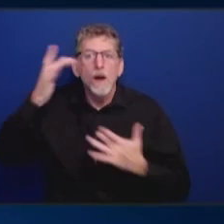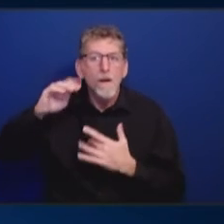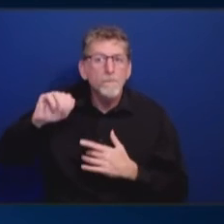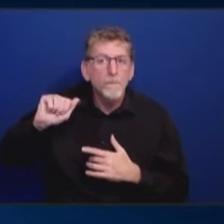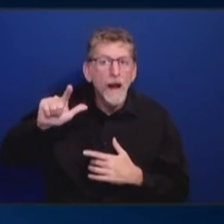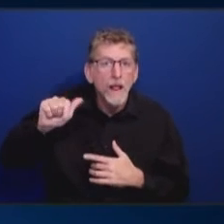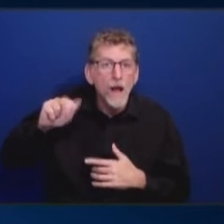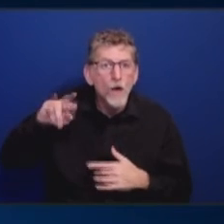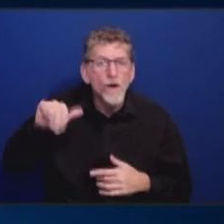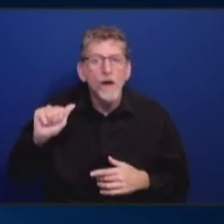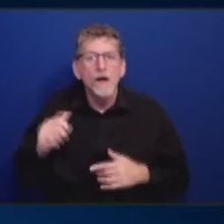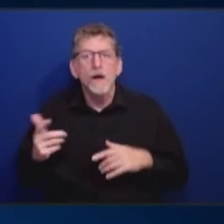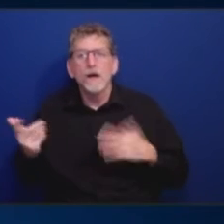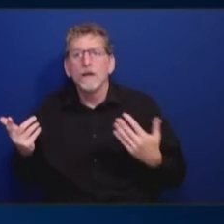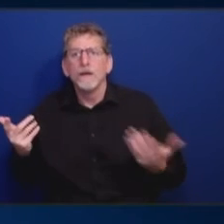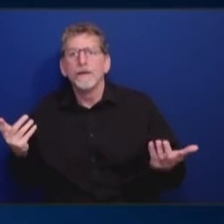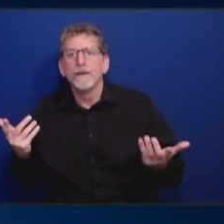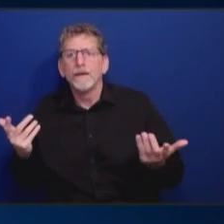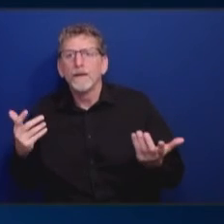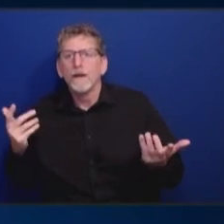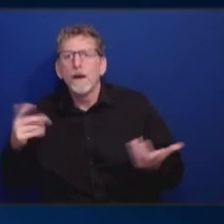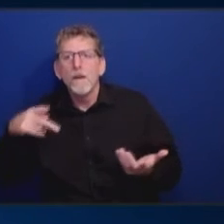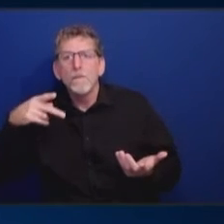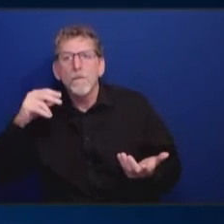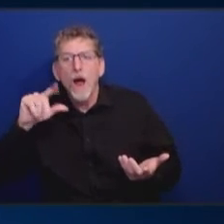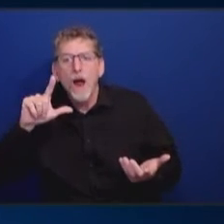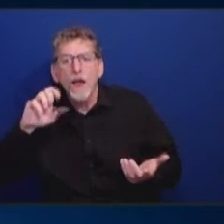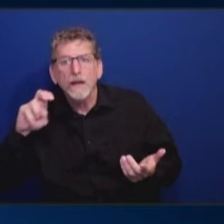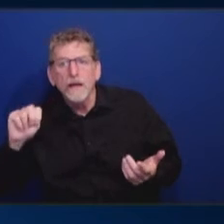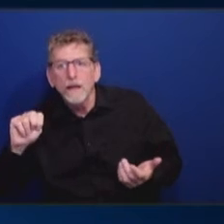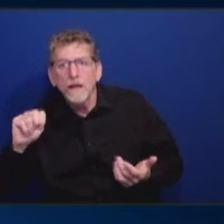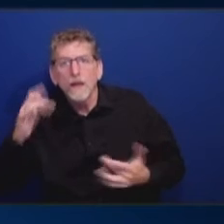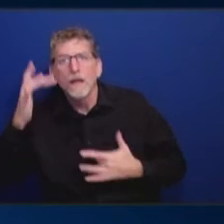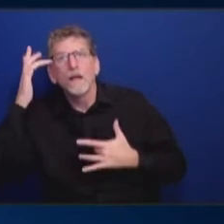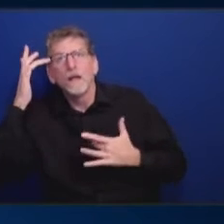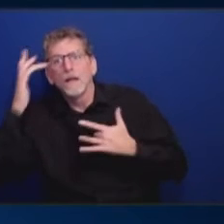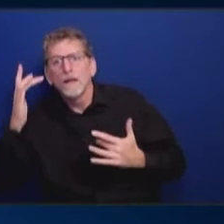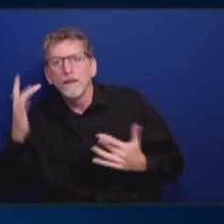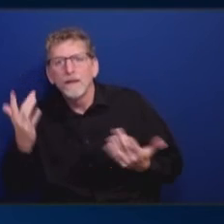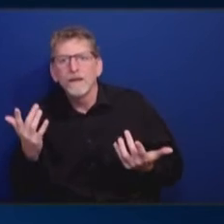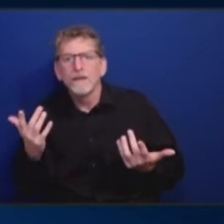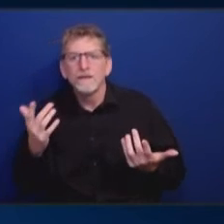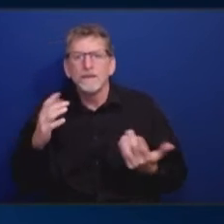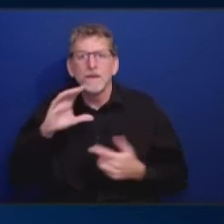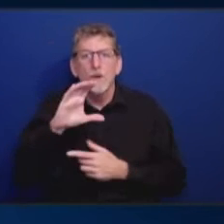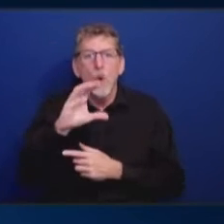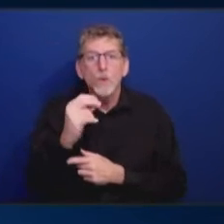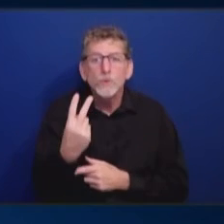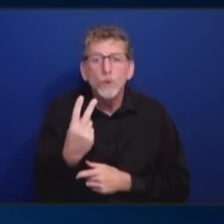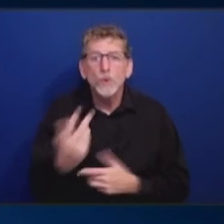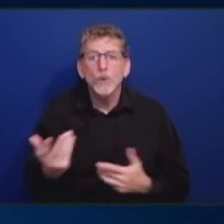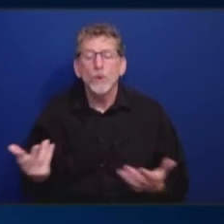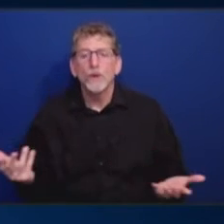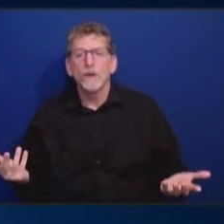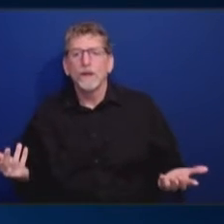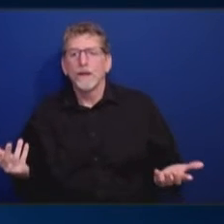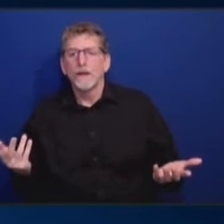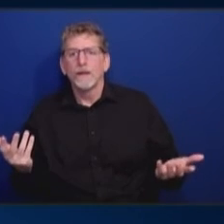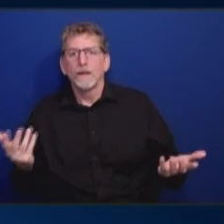More intense peaks in the pollen, and carbon dioxide may actually change the allergenic nature of some pollens.